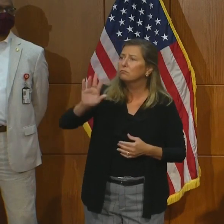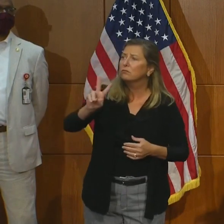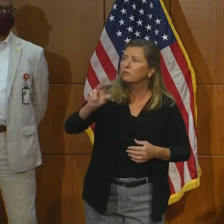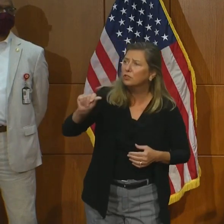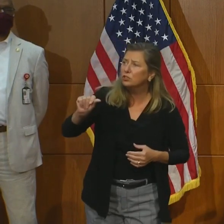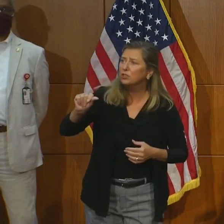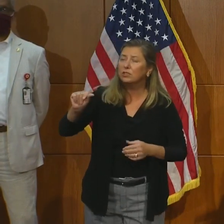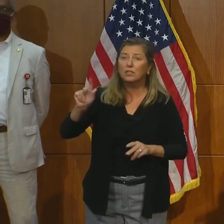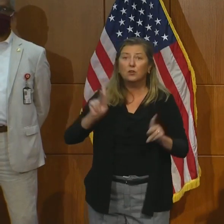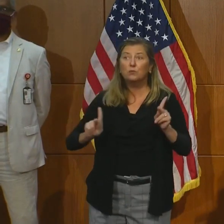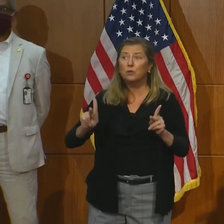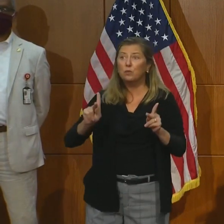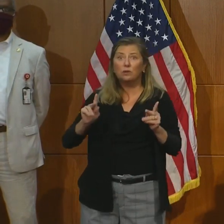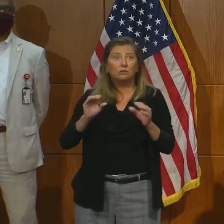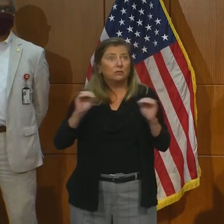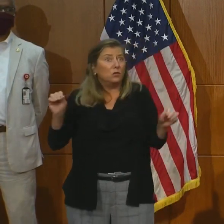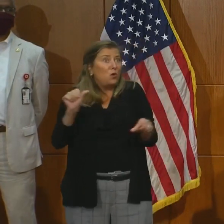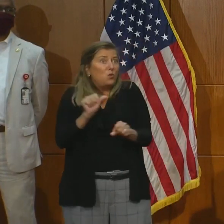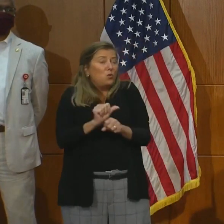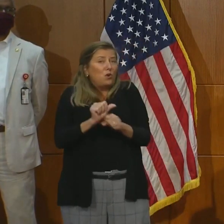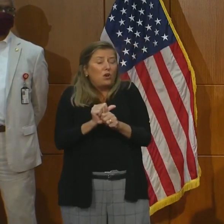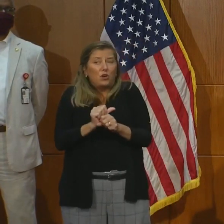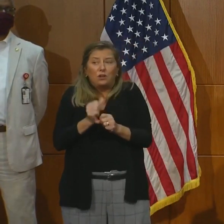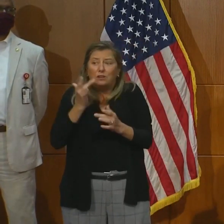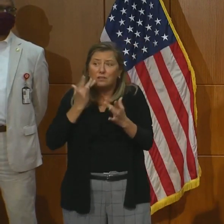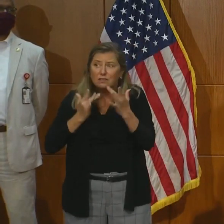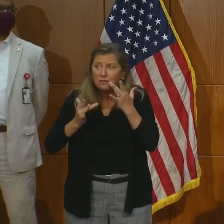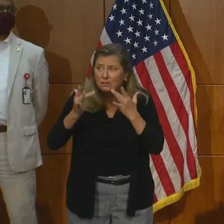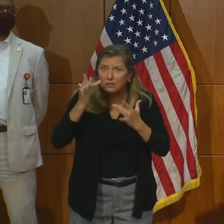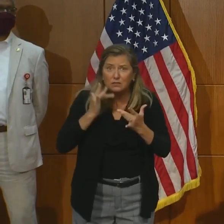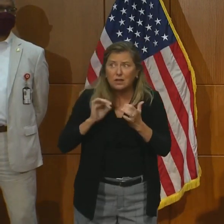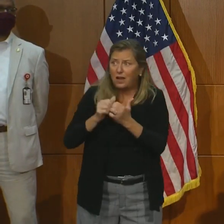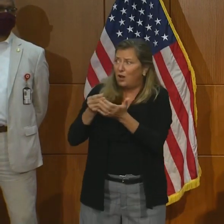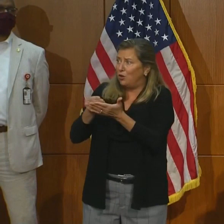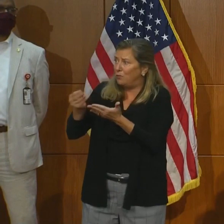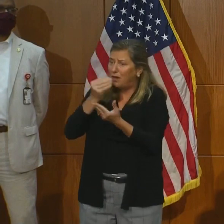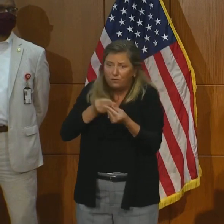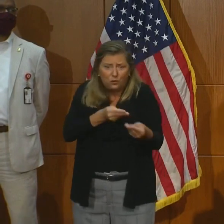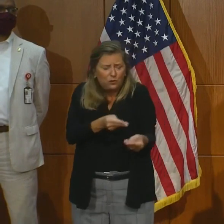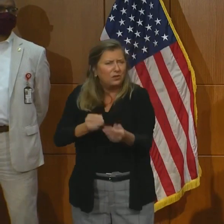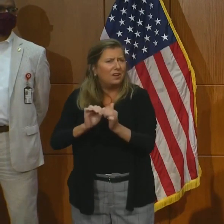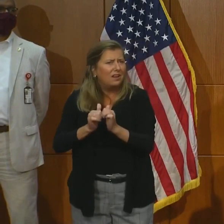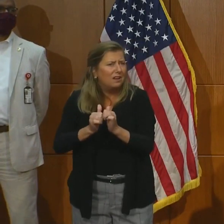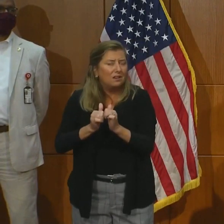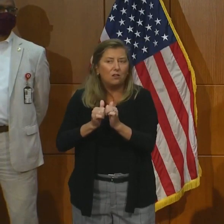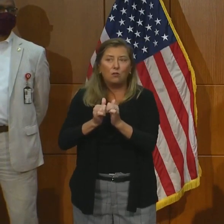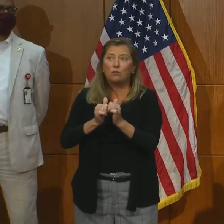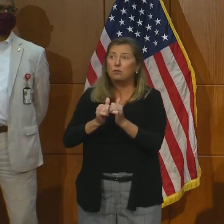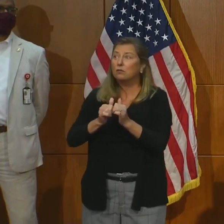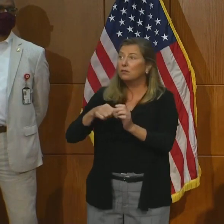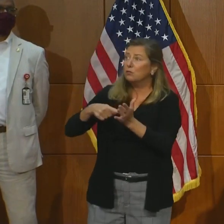HEARD. LIVING WITH THE PAIN LONELINESS I'VE HEARD NUMEROUS STORIES VIRGINIANS WHO ARE OUT